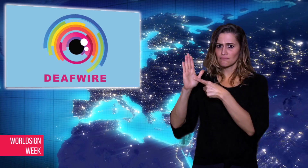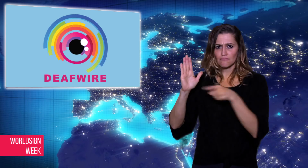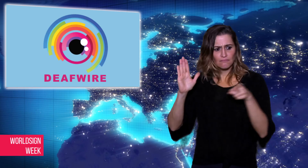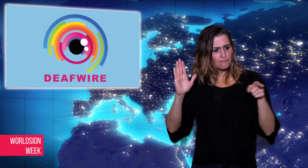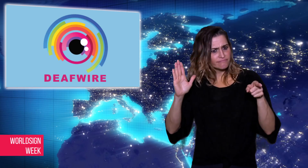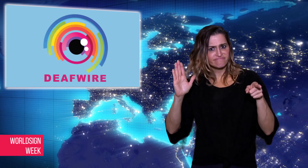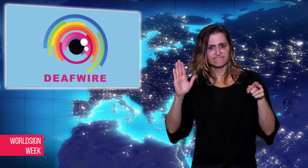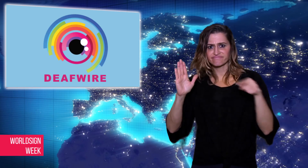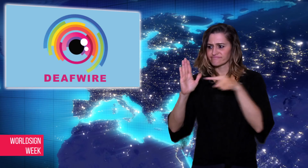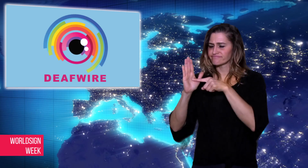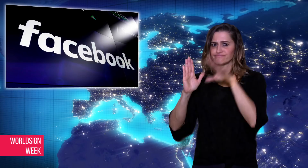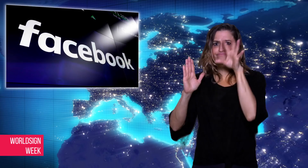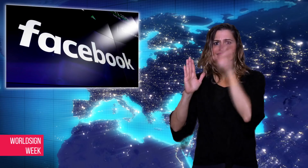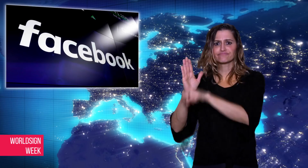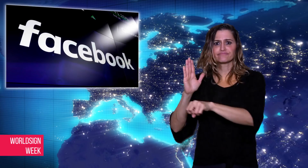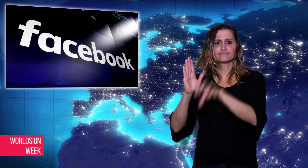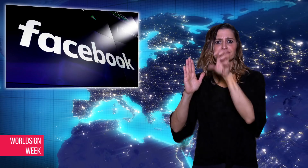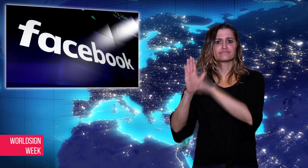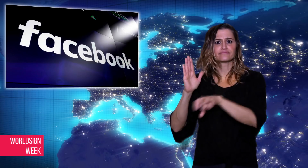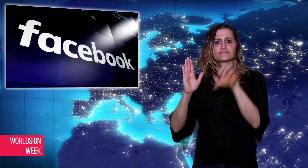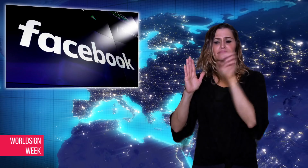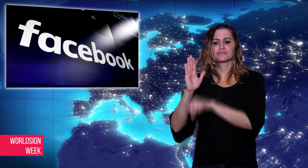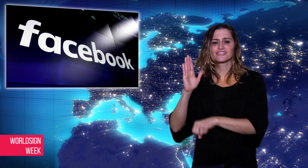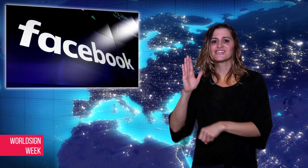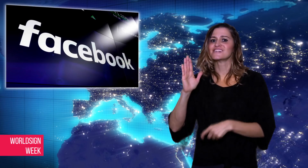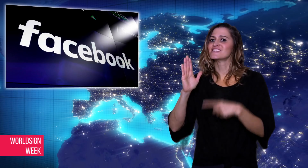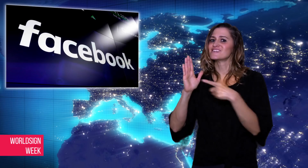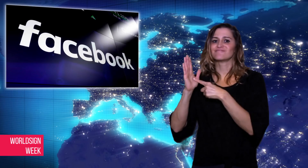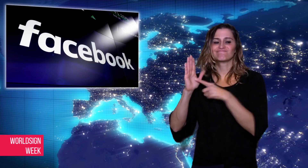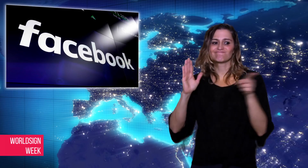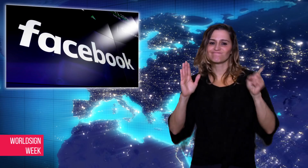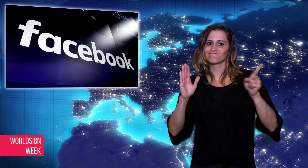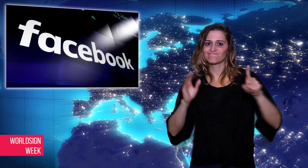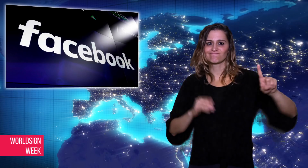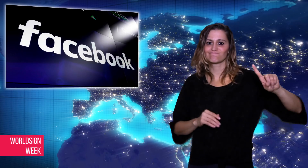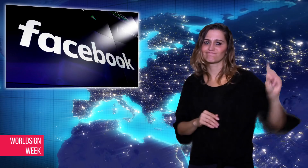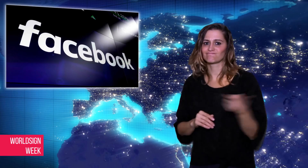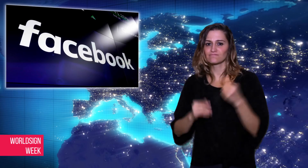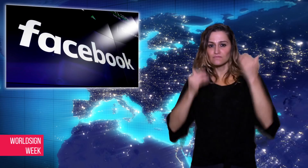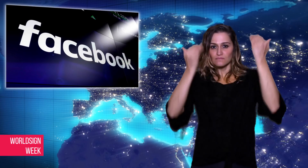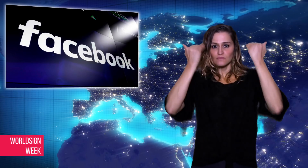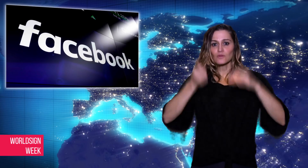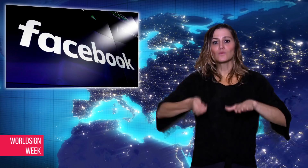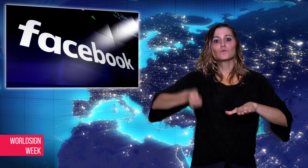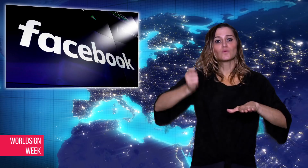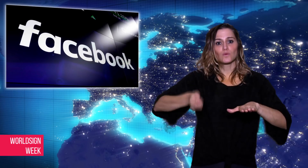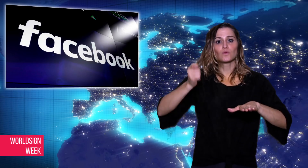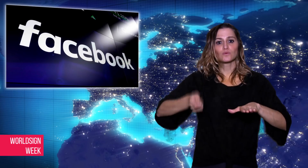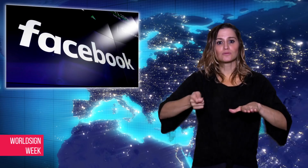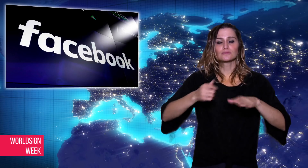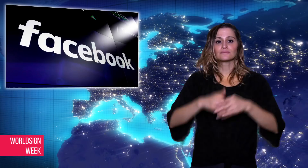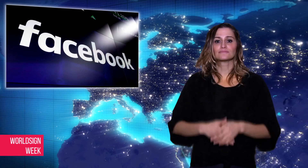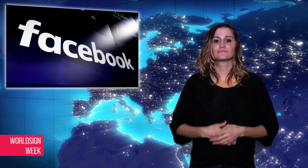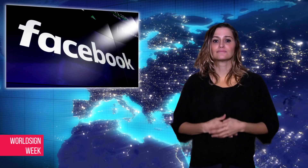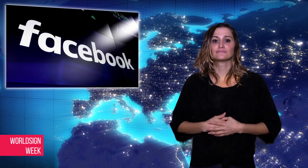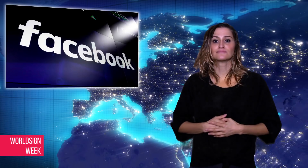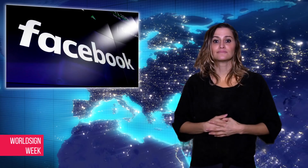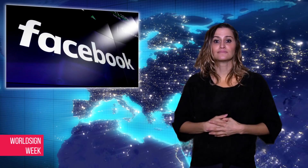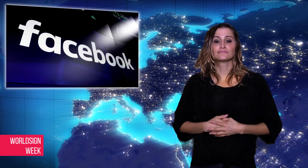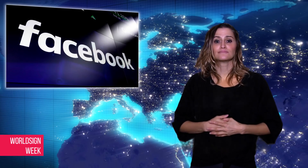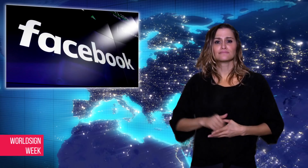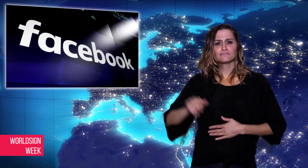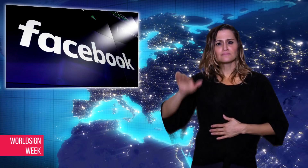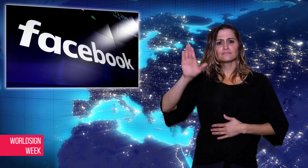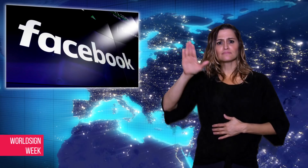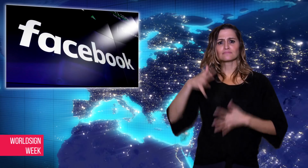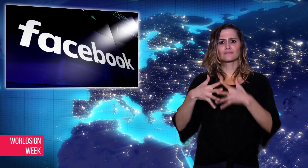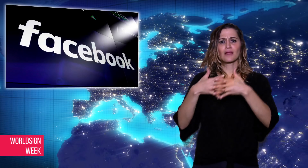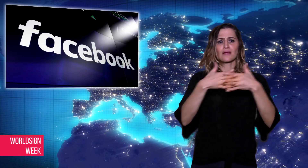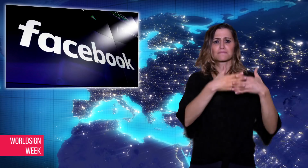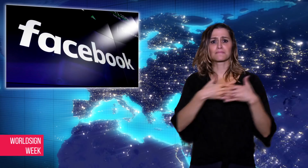Housing and Urban Development (HUD)